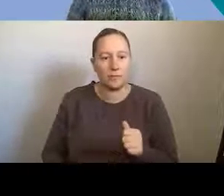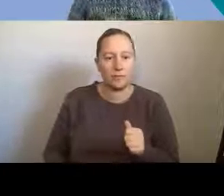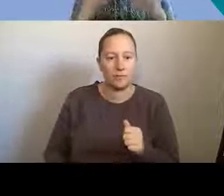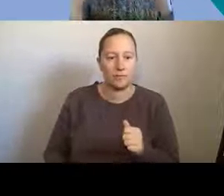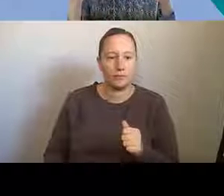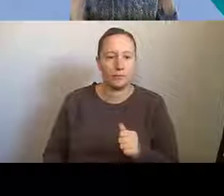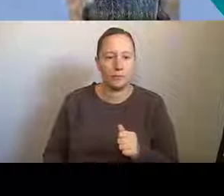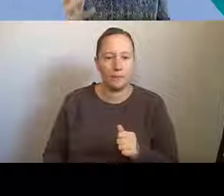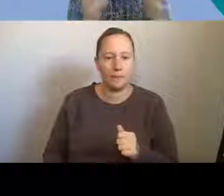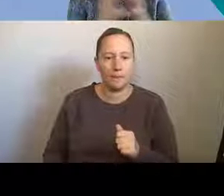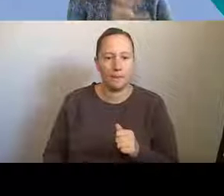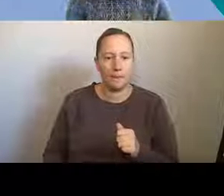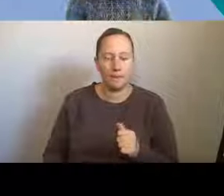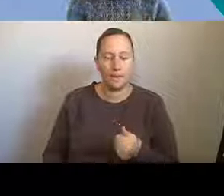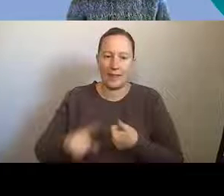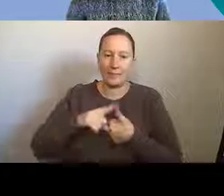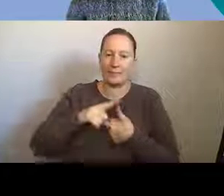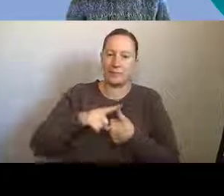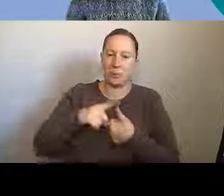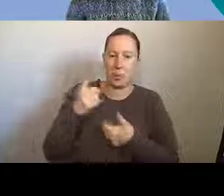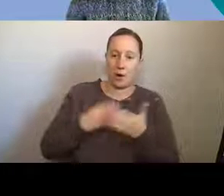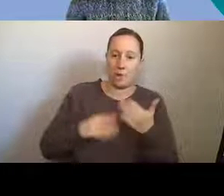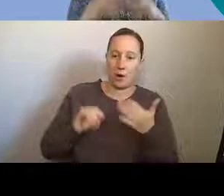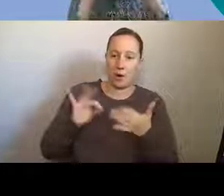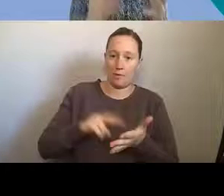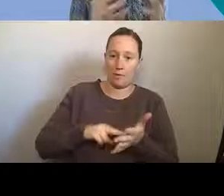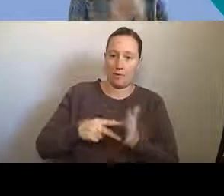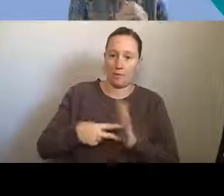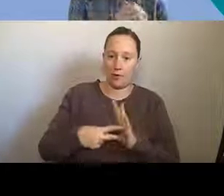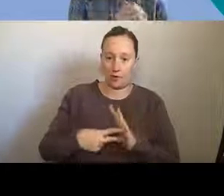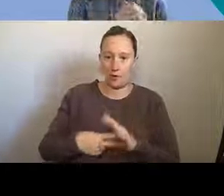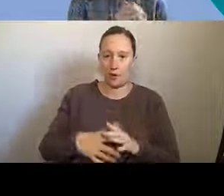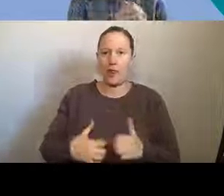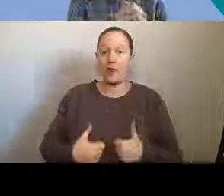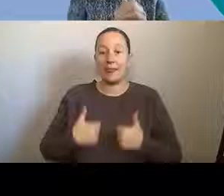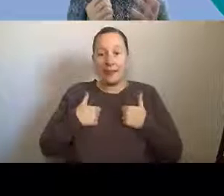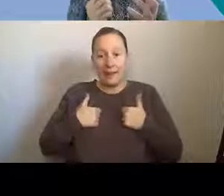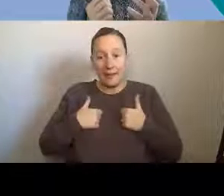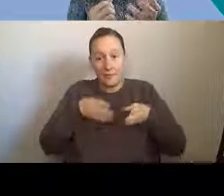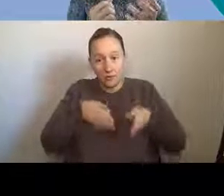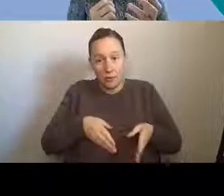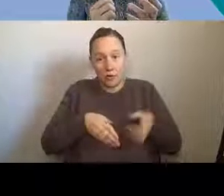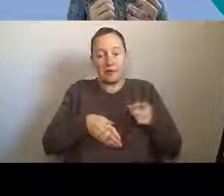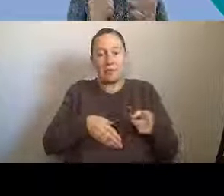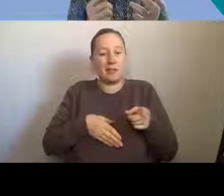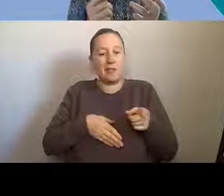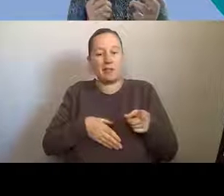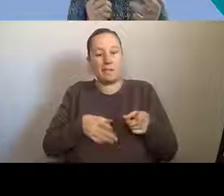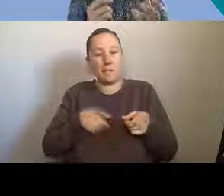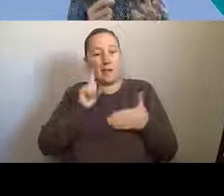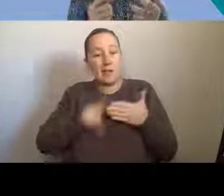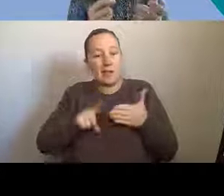All right, so that's one part of the definition, living individual. Investigator would be obtaining information